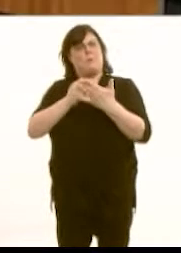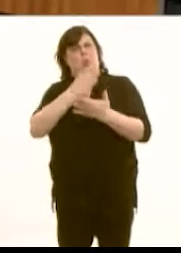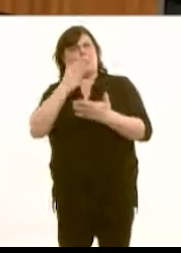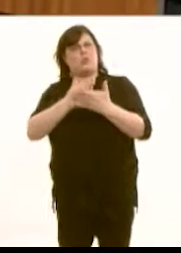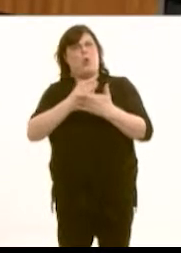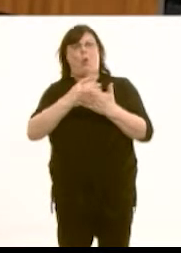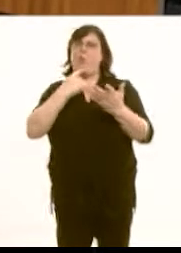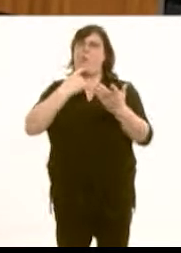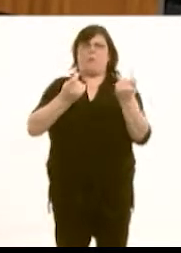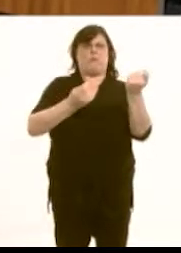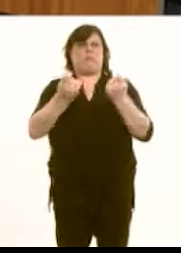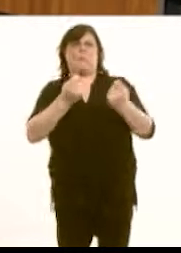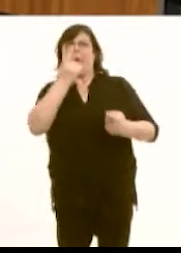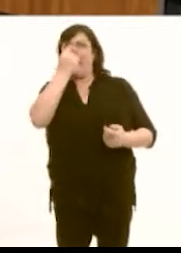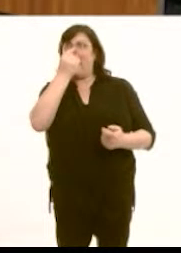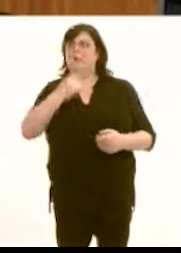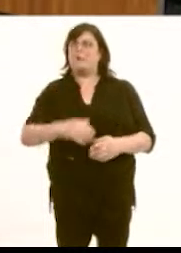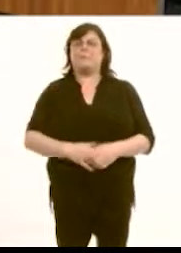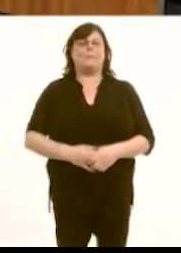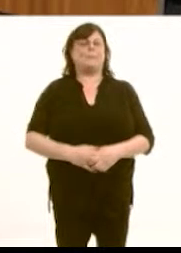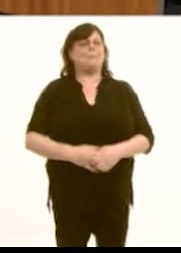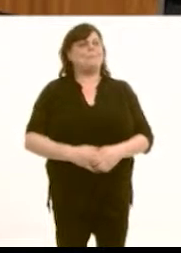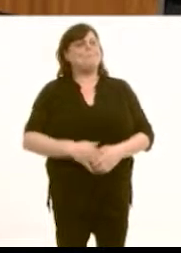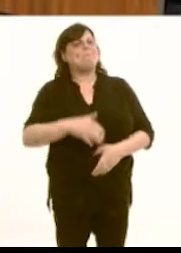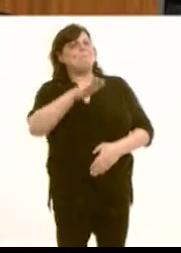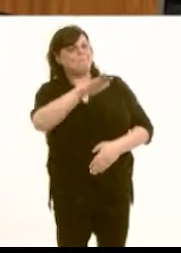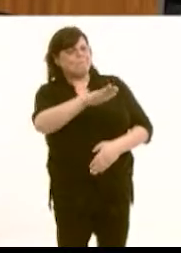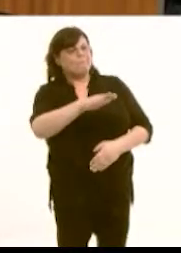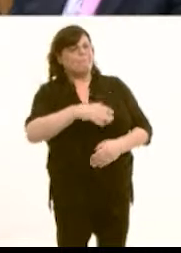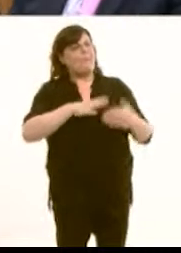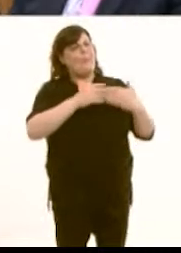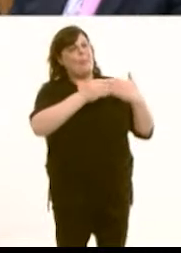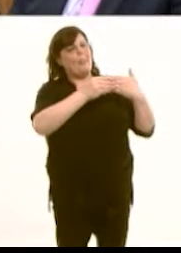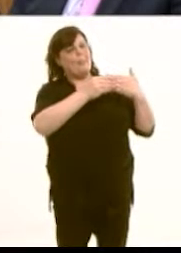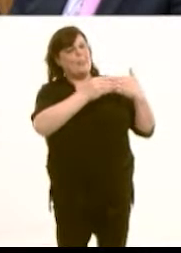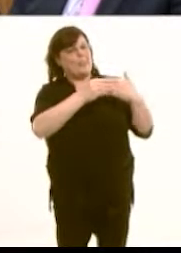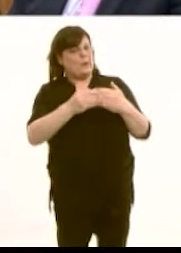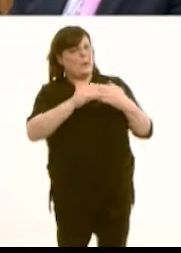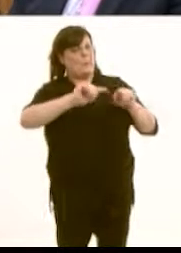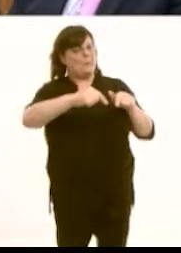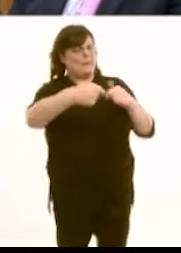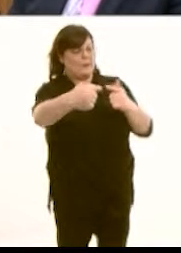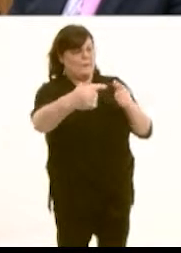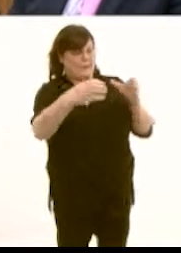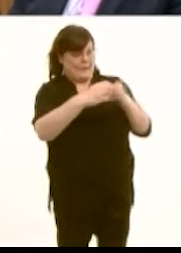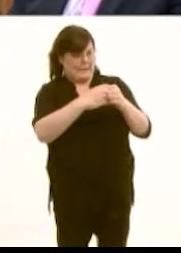Carwyn Jones: Let me say to the leader of the oppositionó[Interruption.] Alun Davies: That was terrible, Andrew.